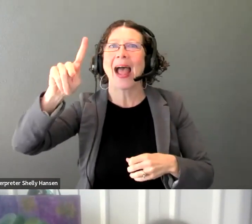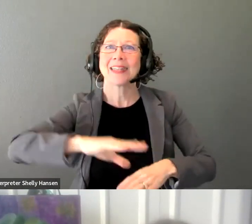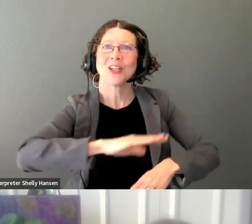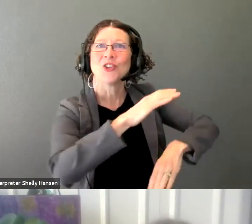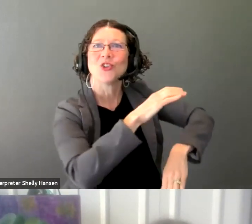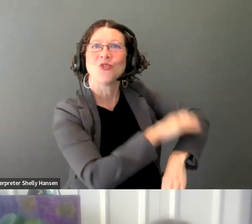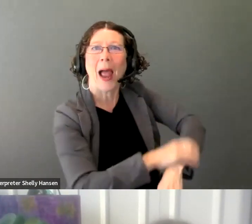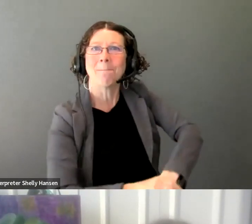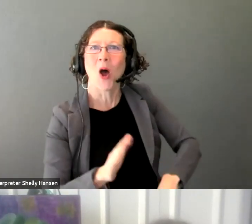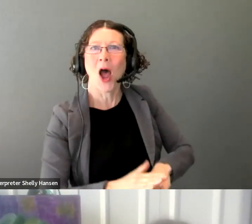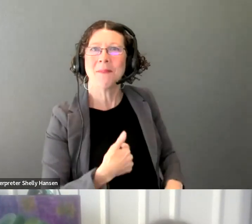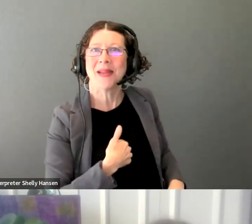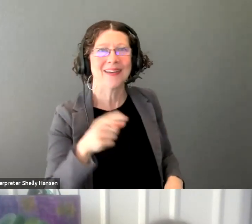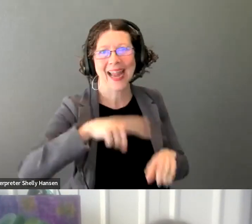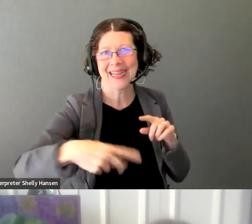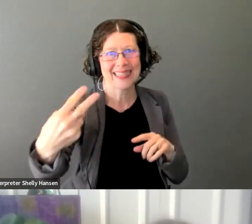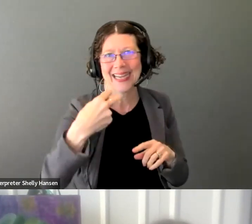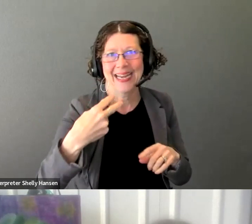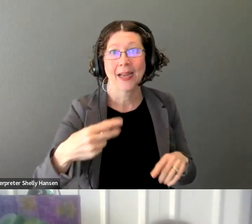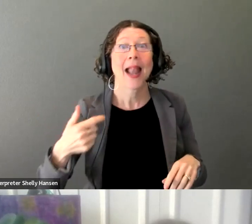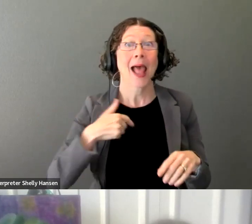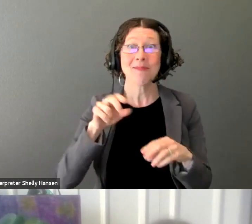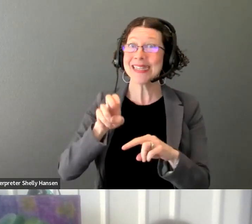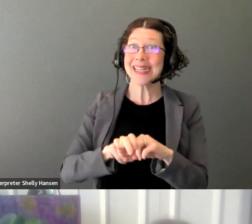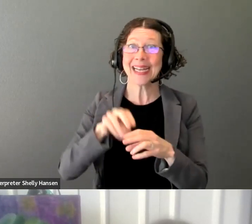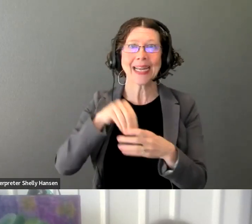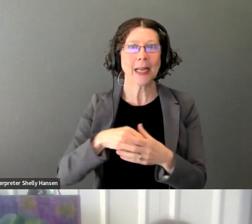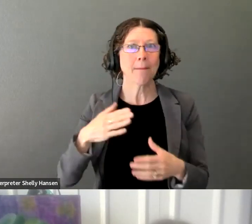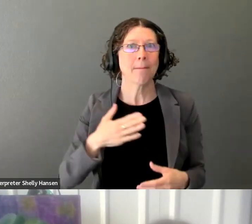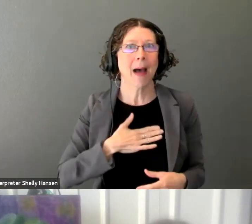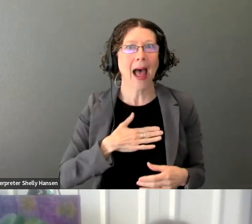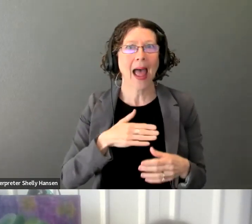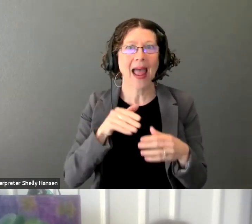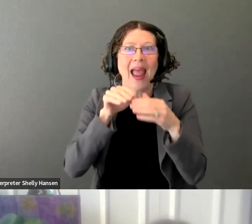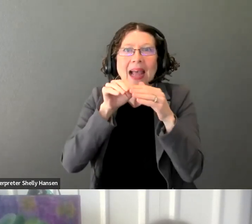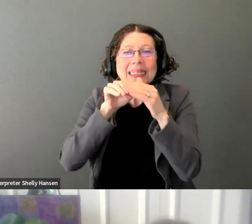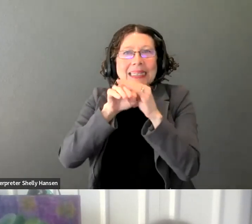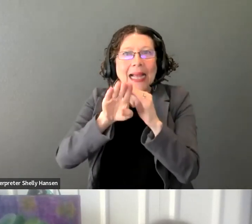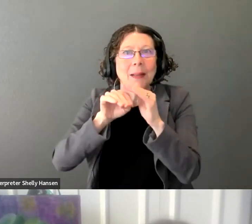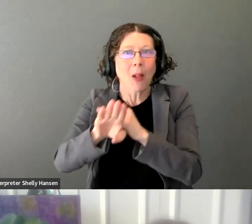And I am sitting actually inside of my deeply accessible recording studio.